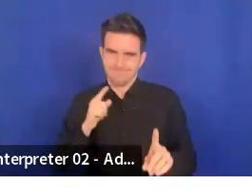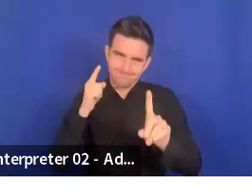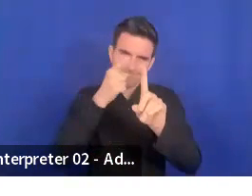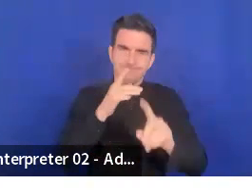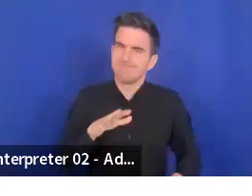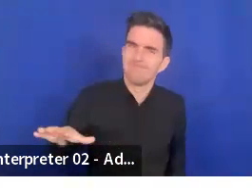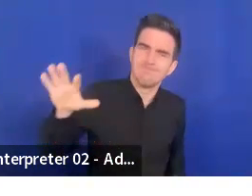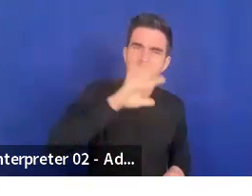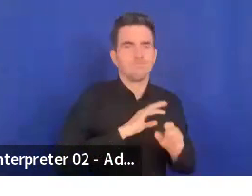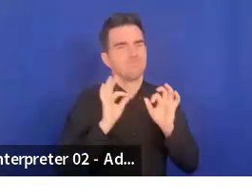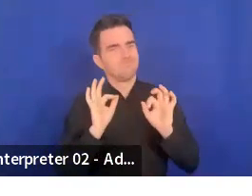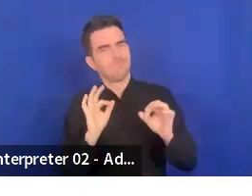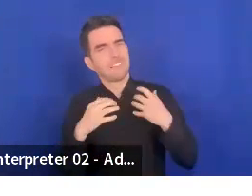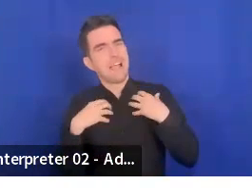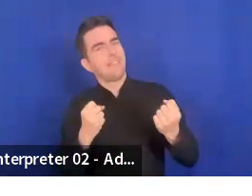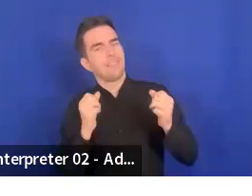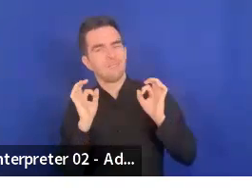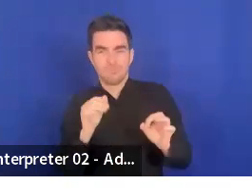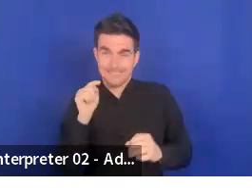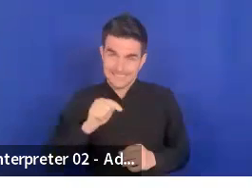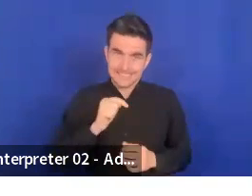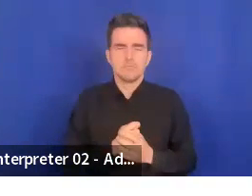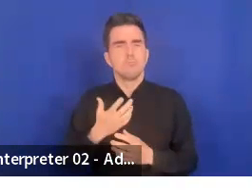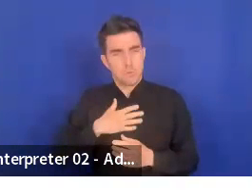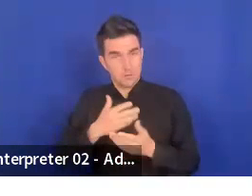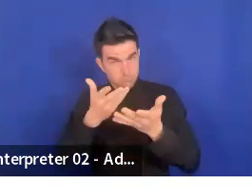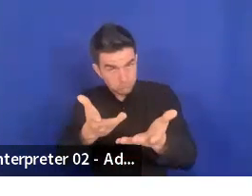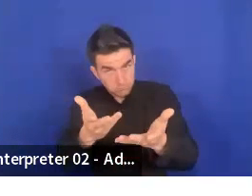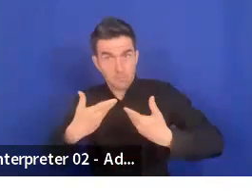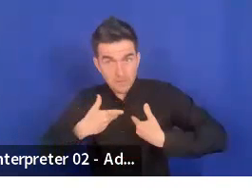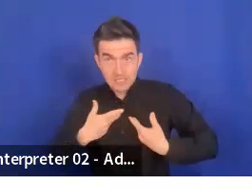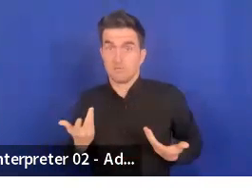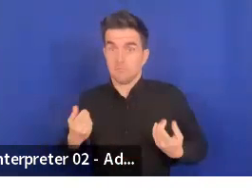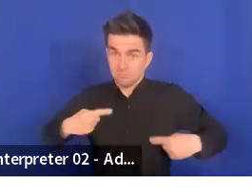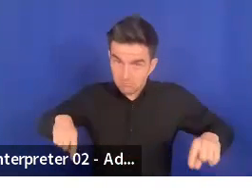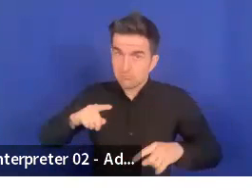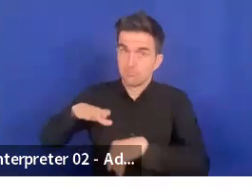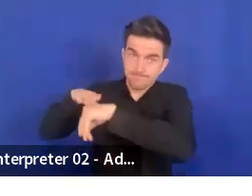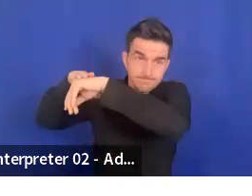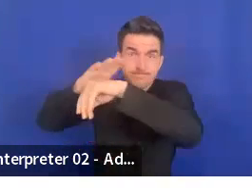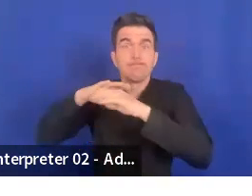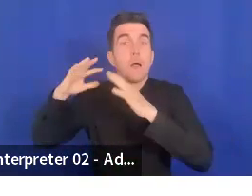And it is also an opportunity for us, as we're having conversations with them, to say oh,